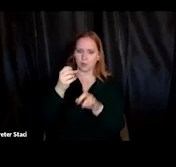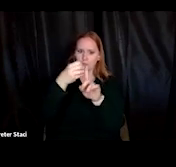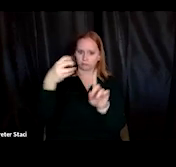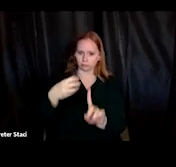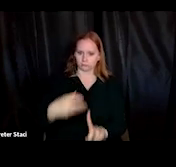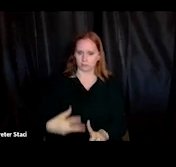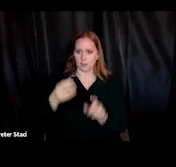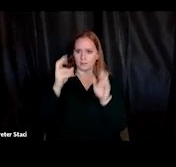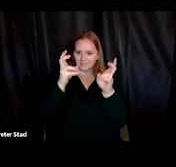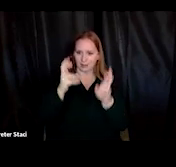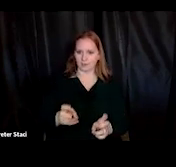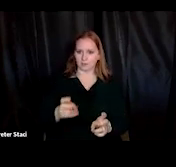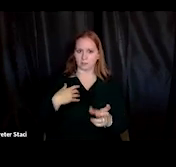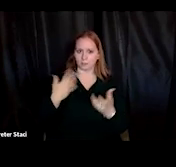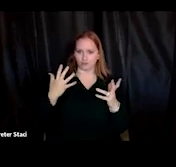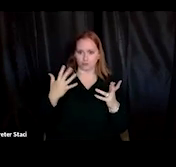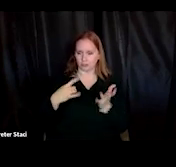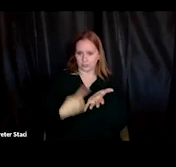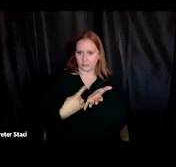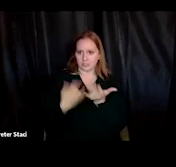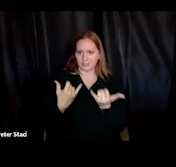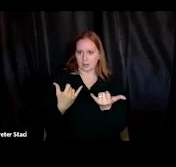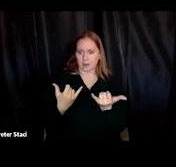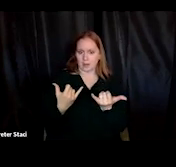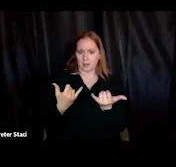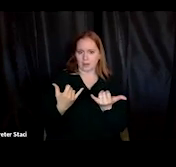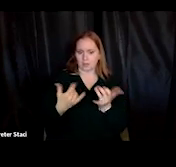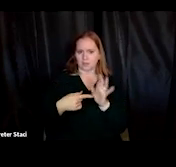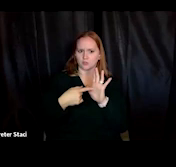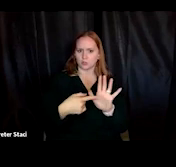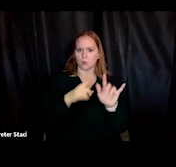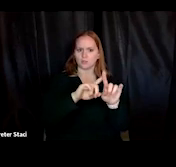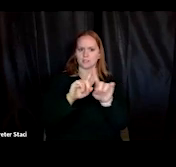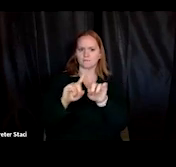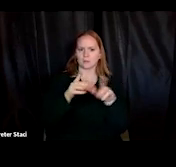It really highlights different kind of strategies that continuums of care from